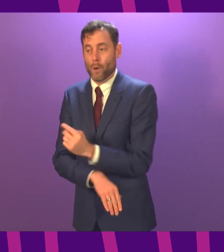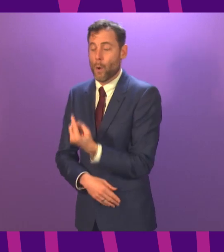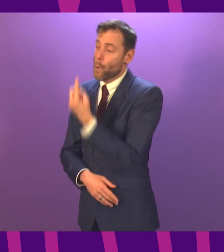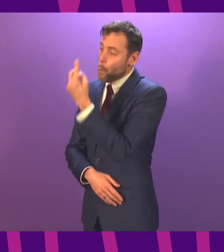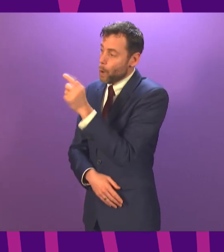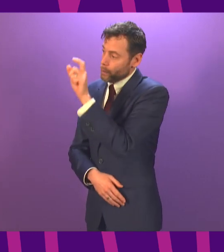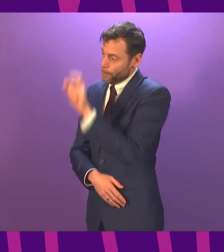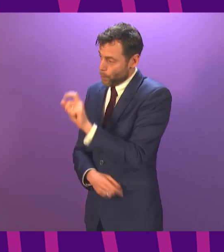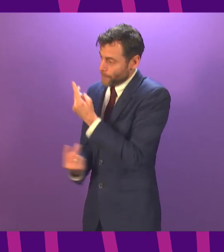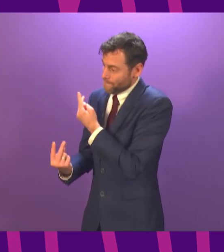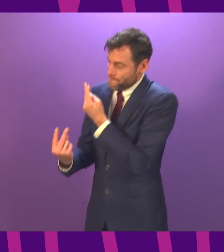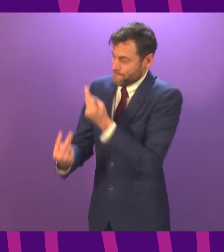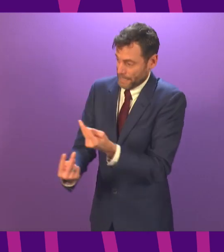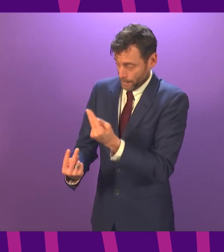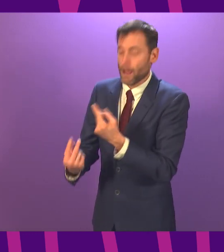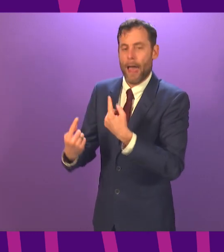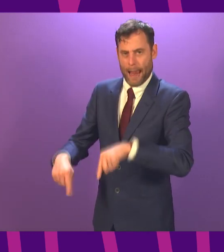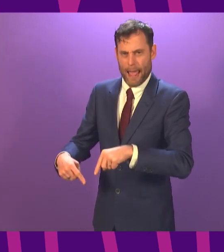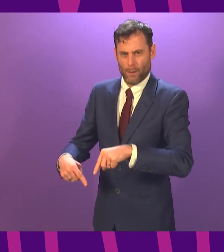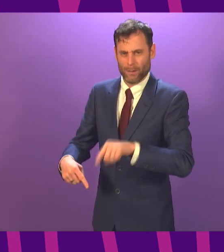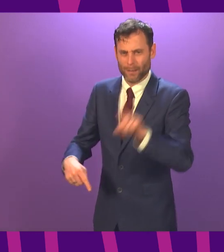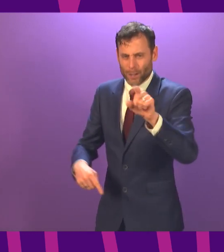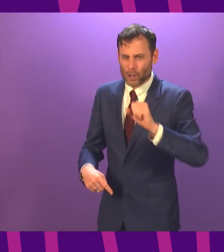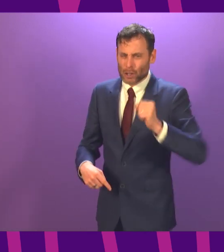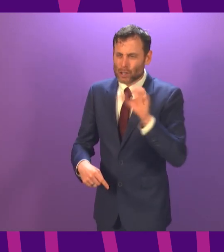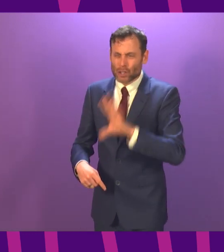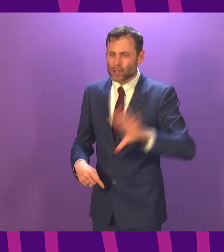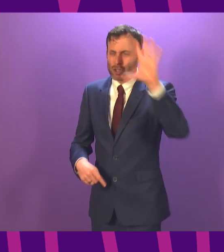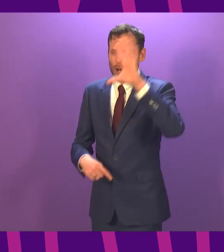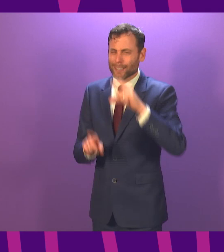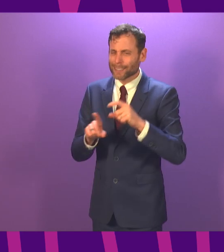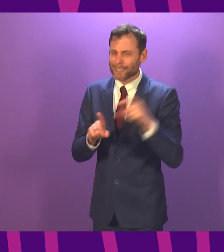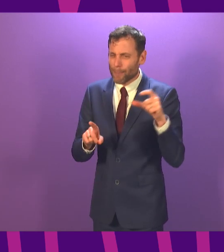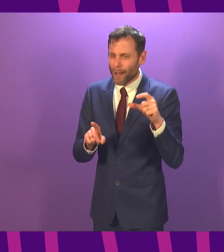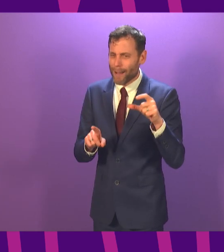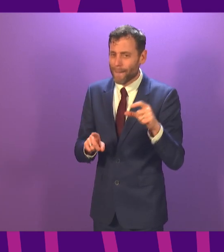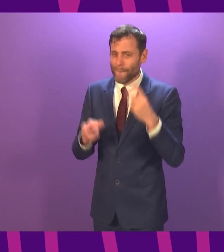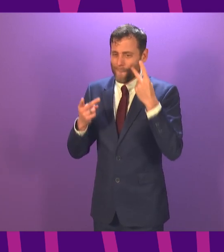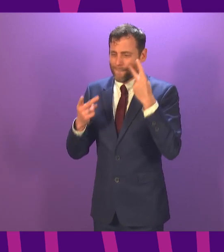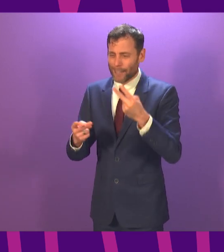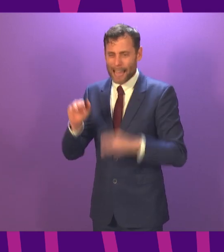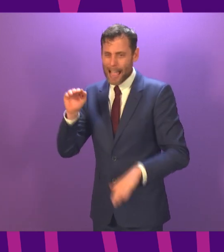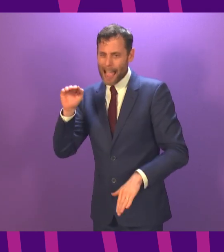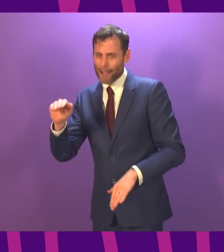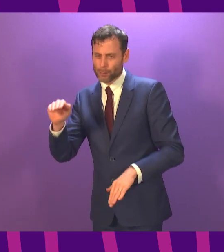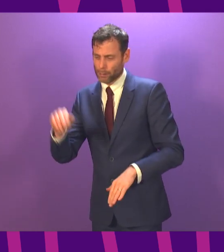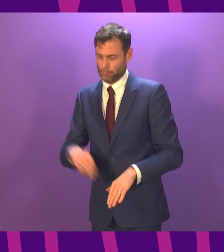This week, the Equality and Human Rights Commission produced a scathing report about human rights